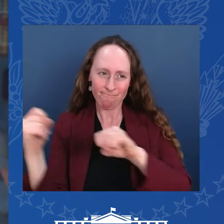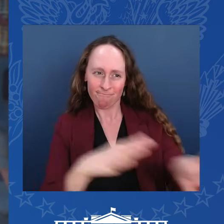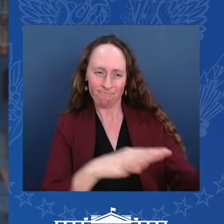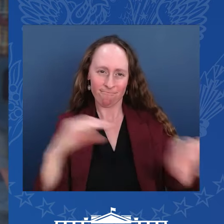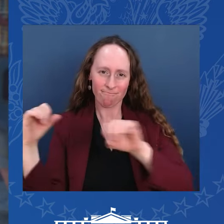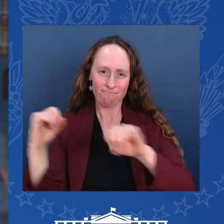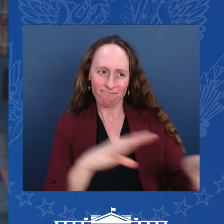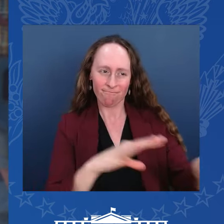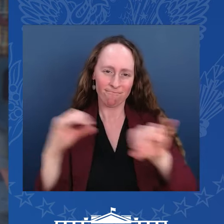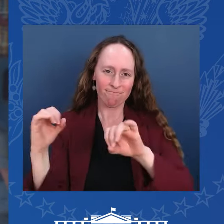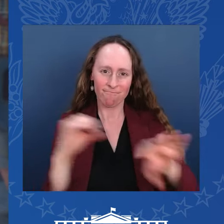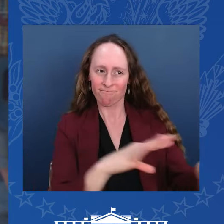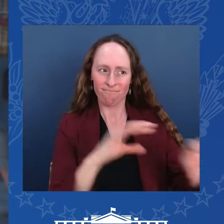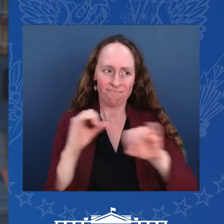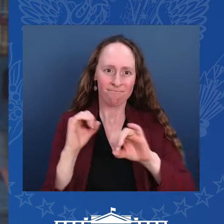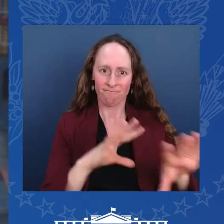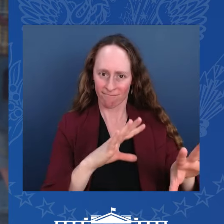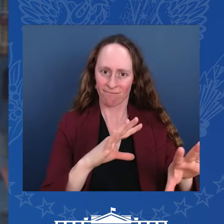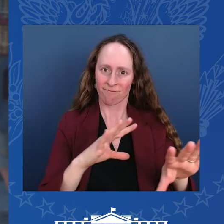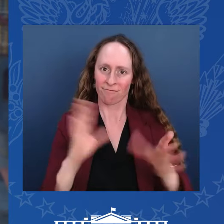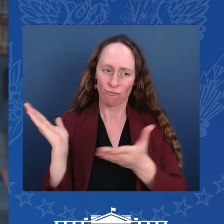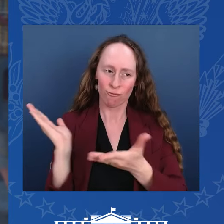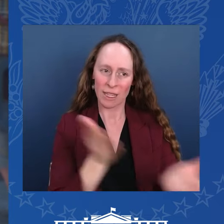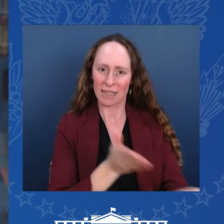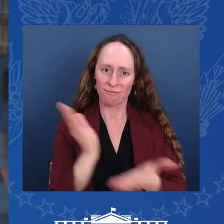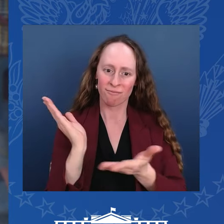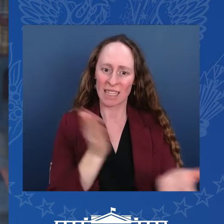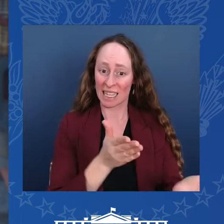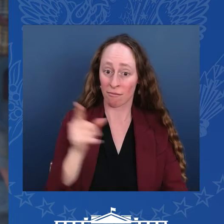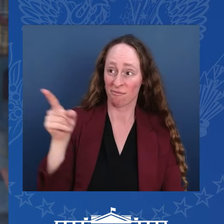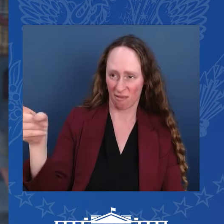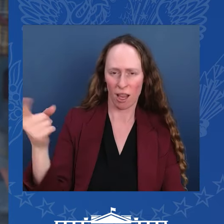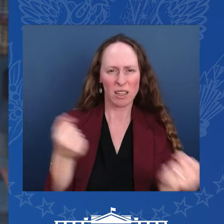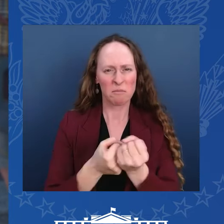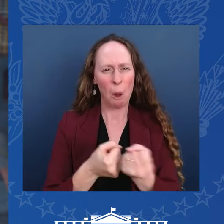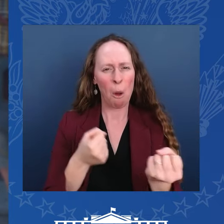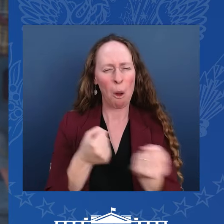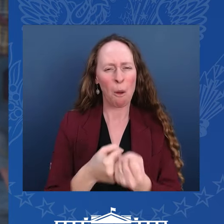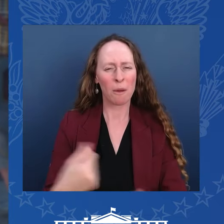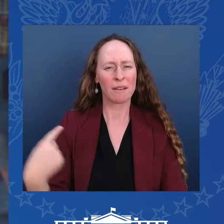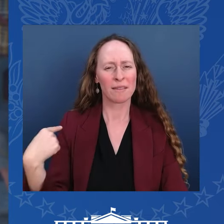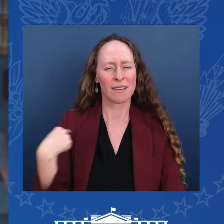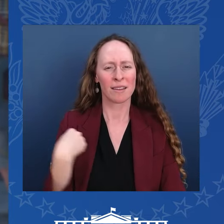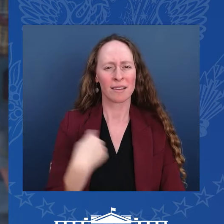that made sure we had the support to do our jobs. He responded with support when the tragic bridge collapsed.